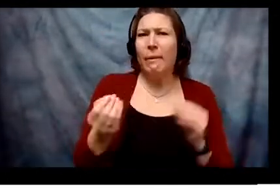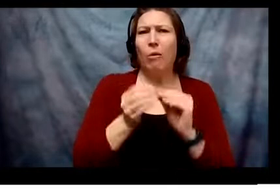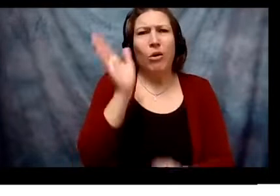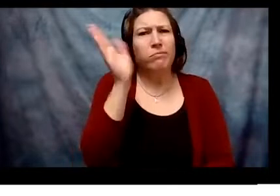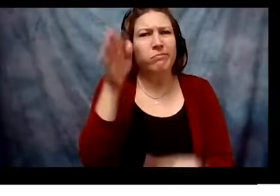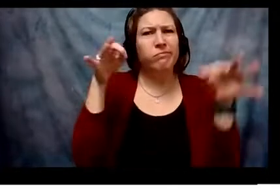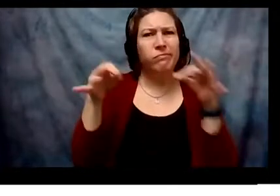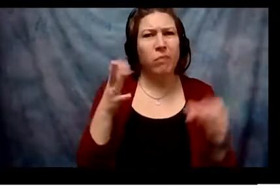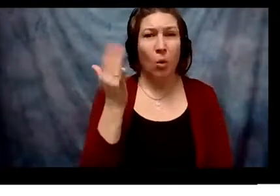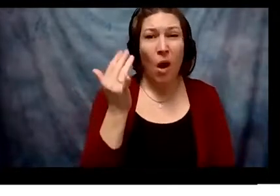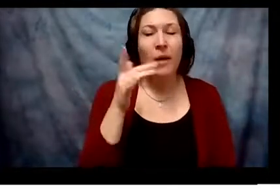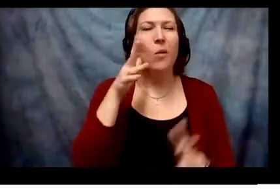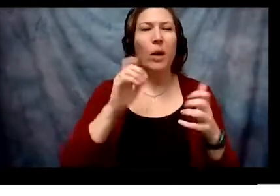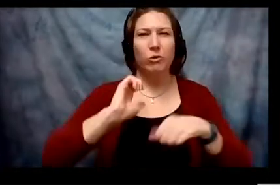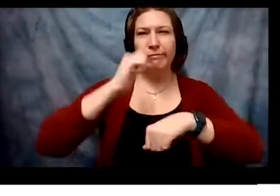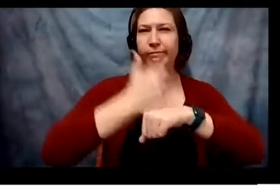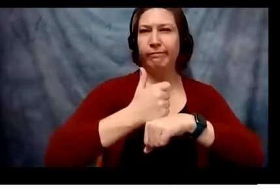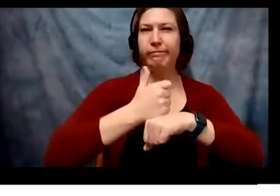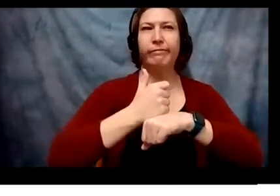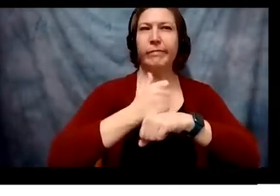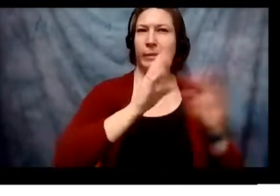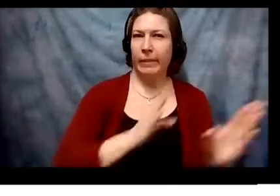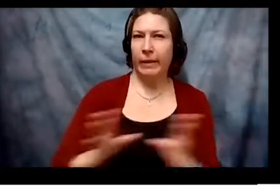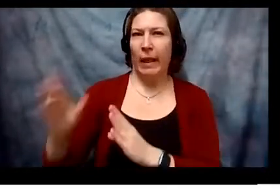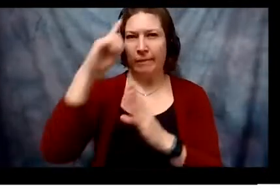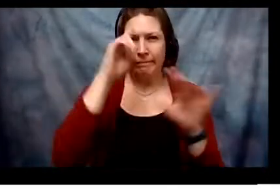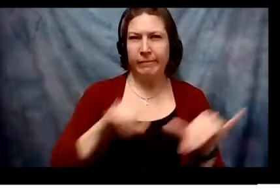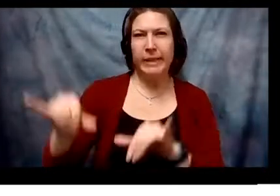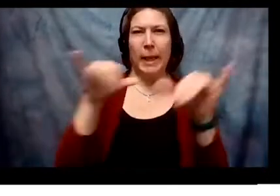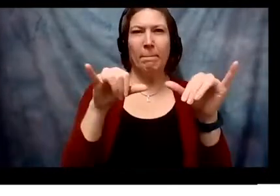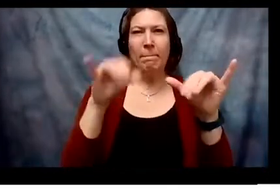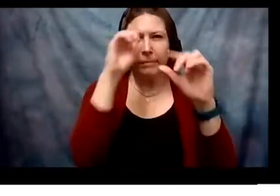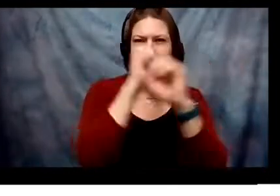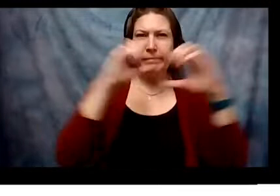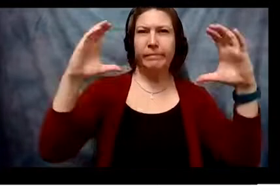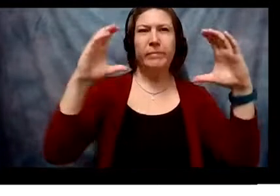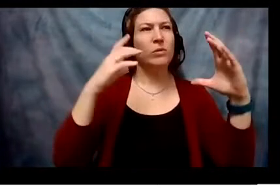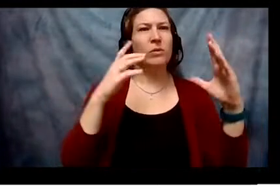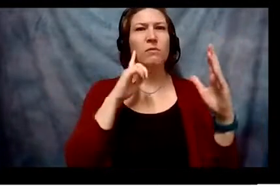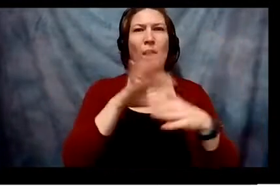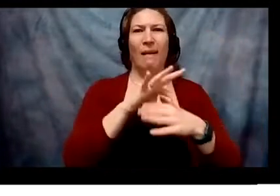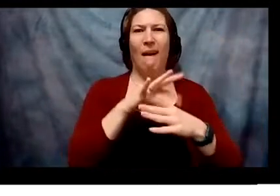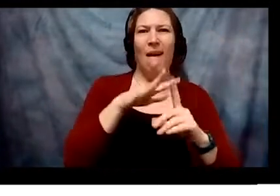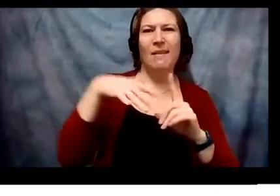context for the work we all need to do more of around disability justice.